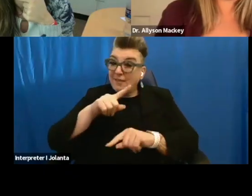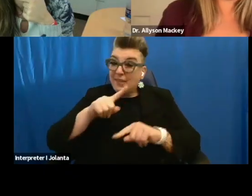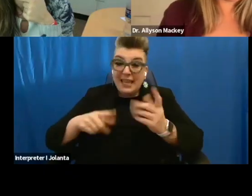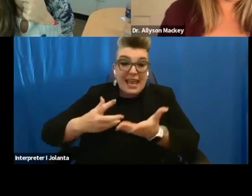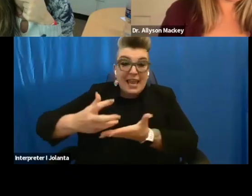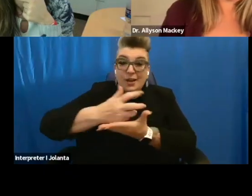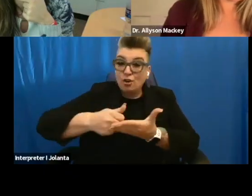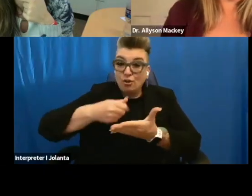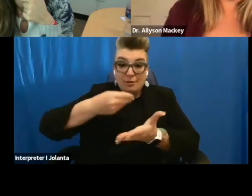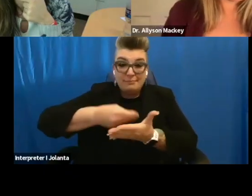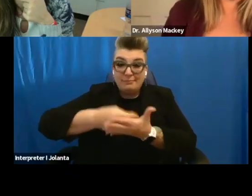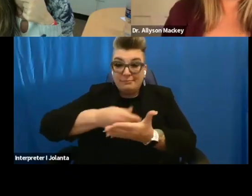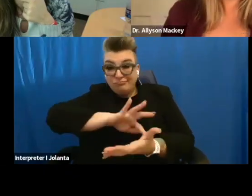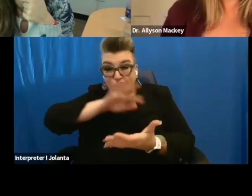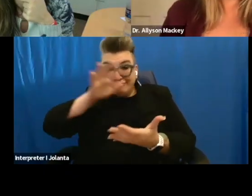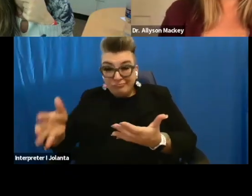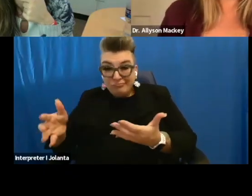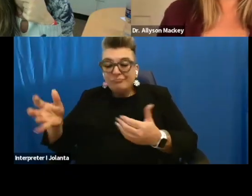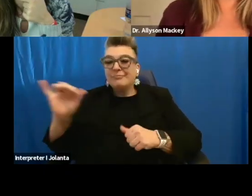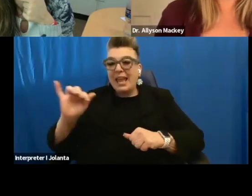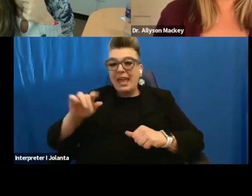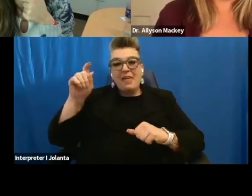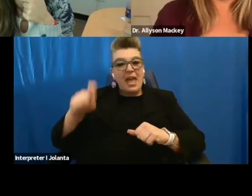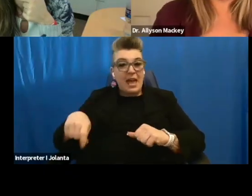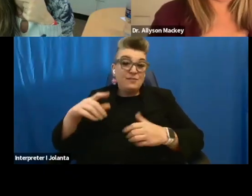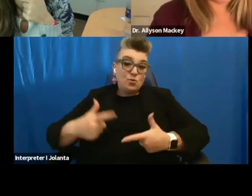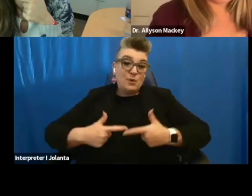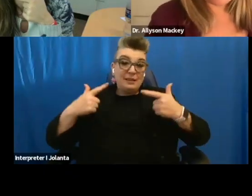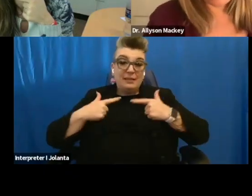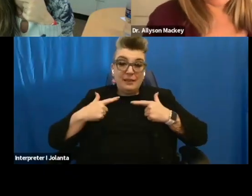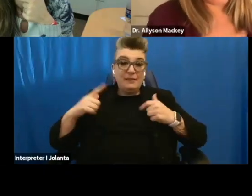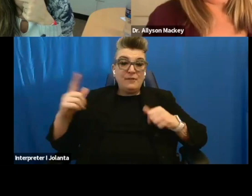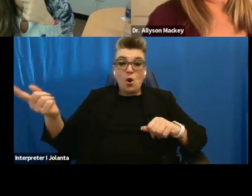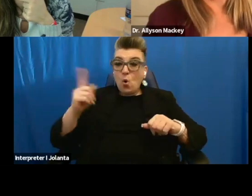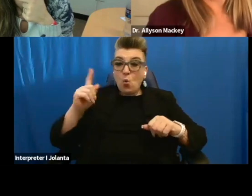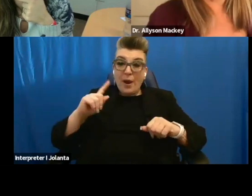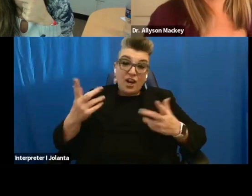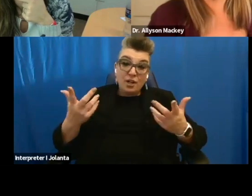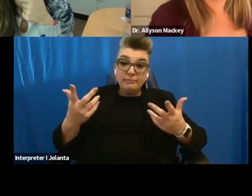they have to live in neighborhoods where um there's high levels of disadvantage